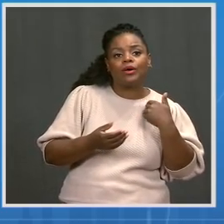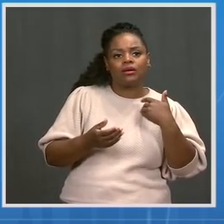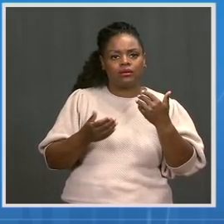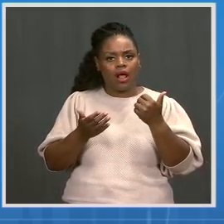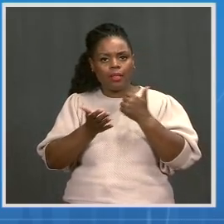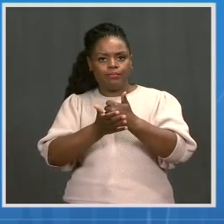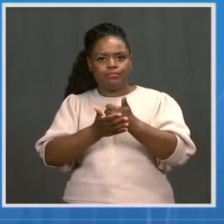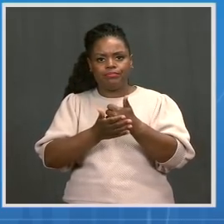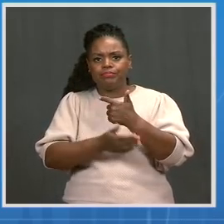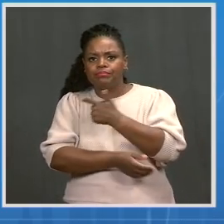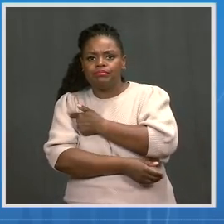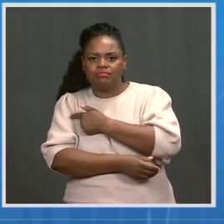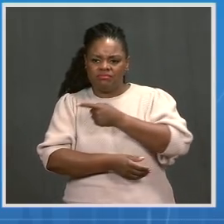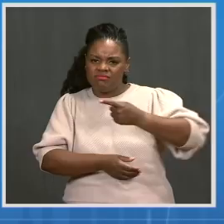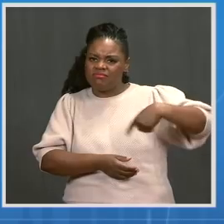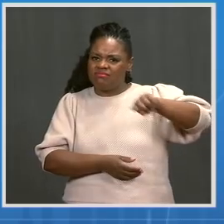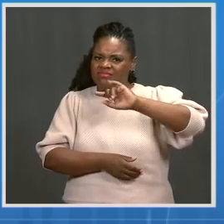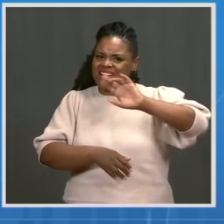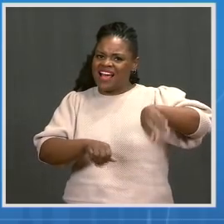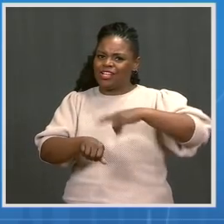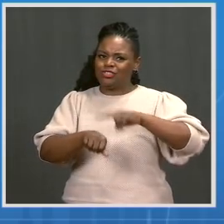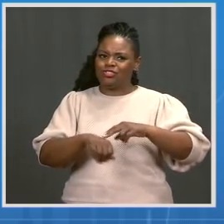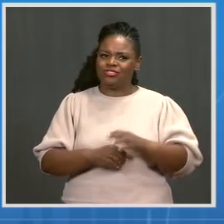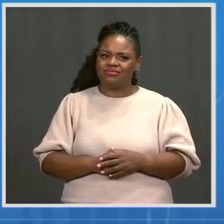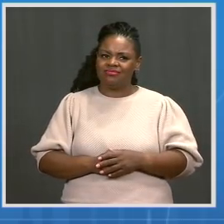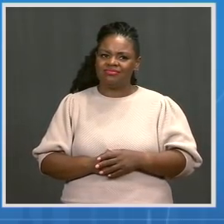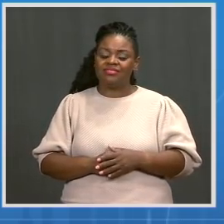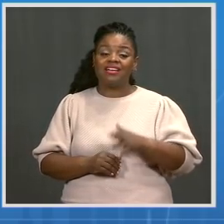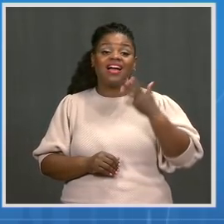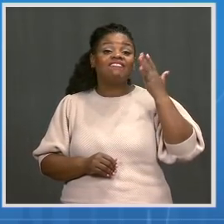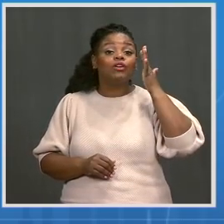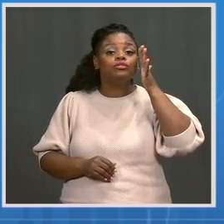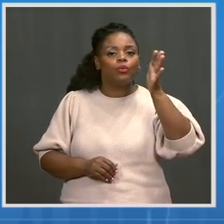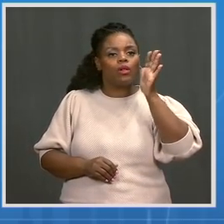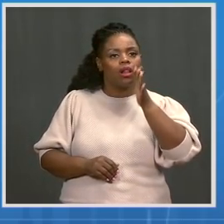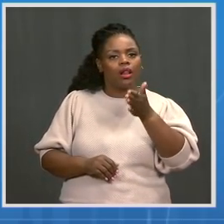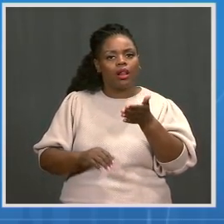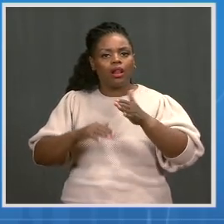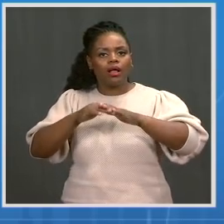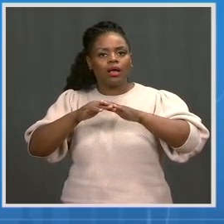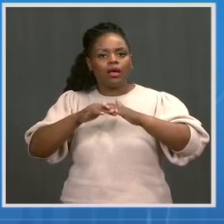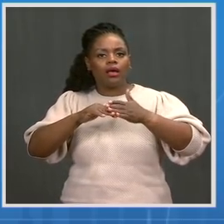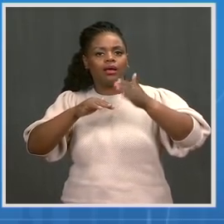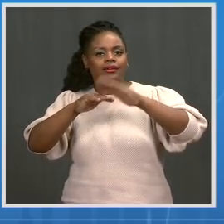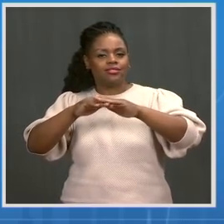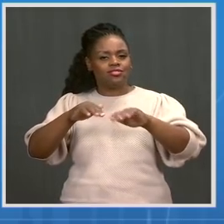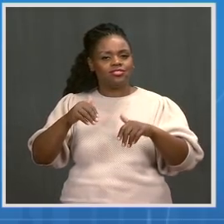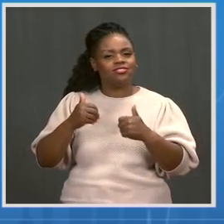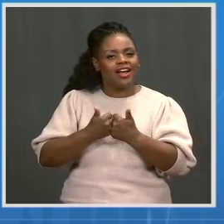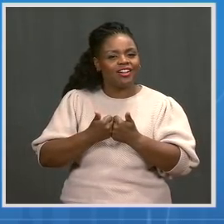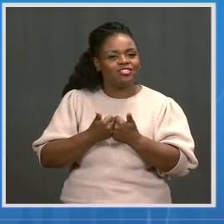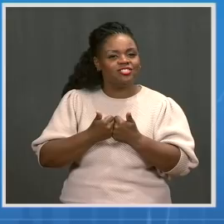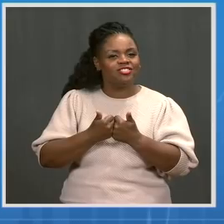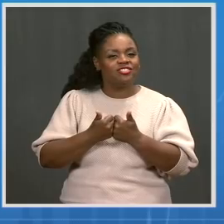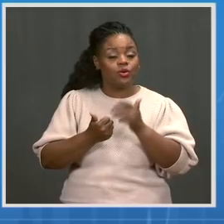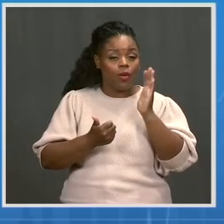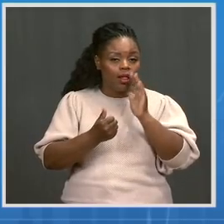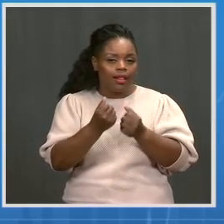I believe they will rise to the challenge, and we will be there to work with them and to support them at every step of the way. Thank you all.